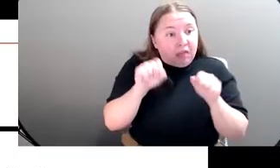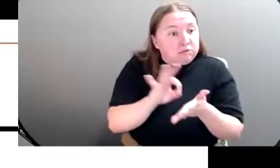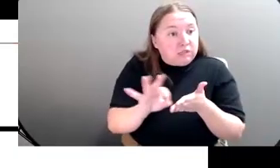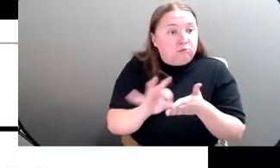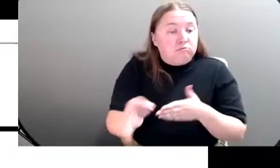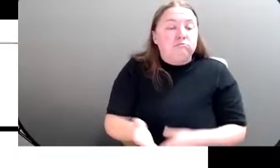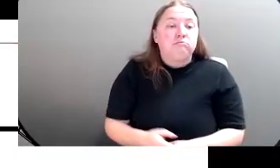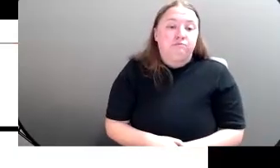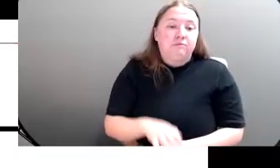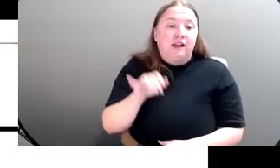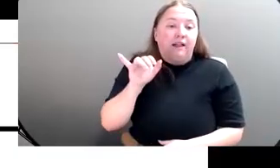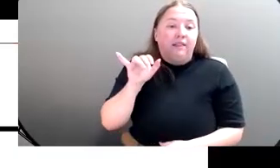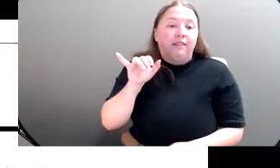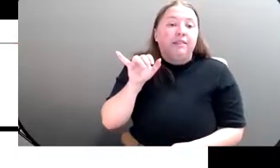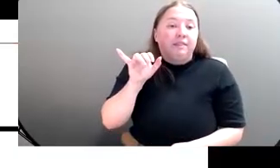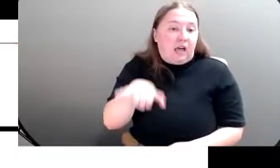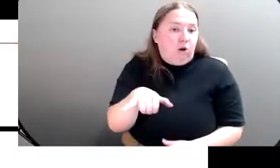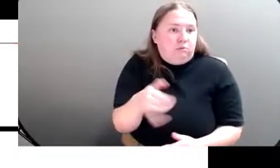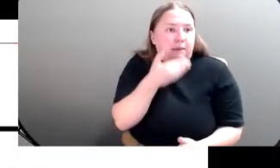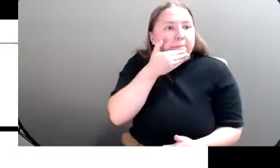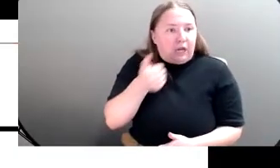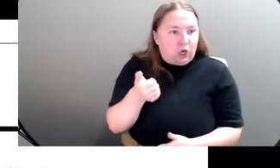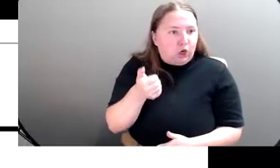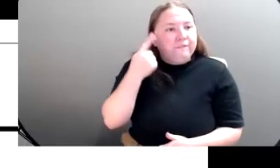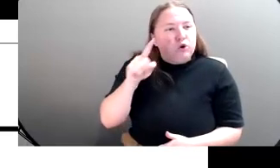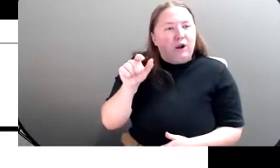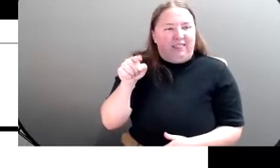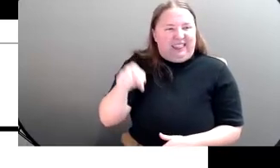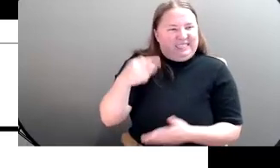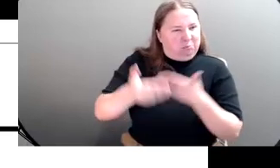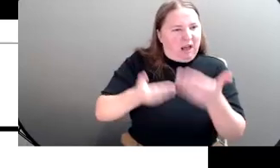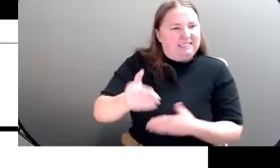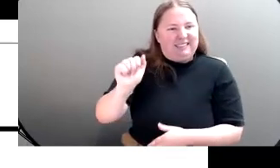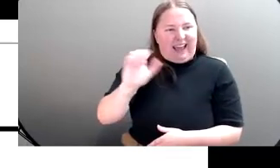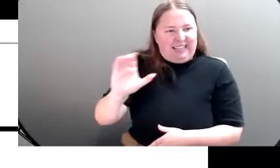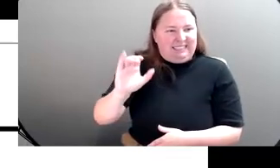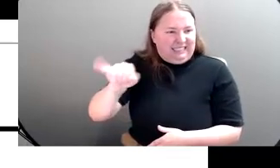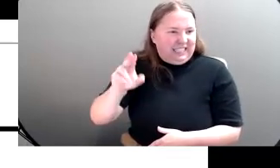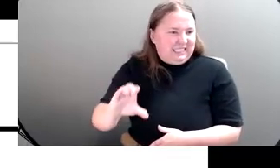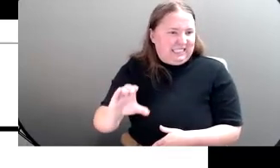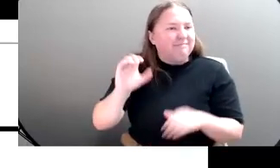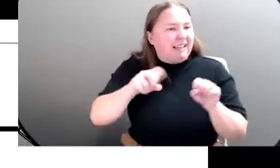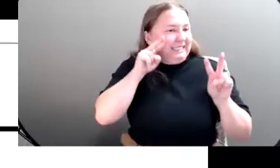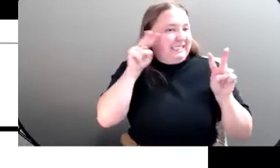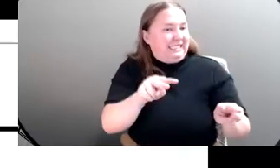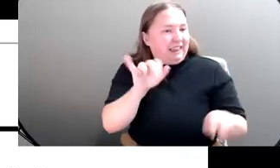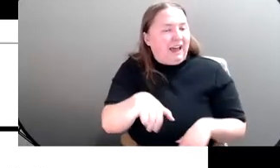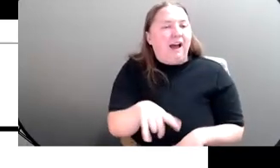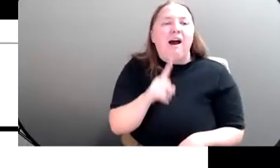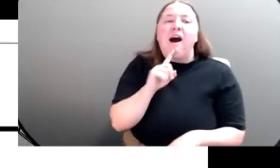that is going to be much better for this process. Okay. Yeah, I actually do that. Sally.